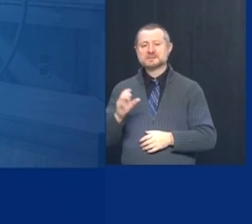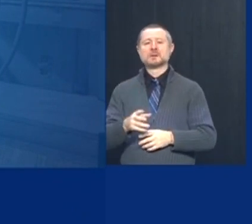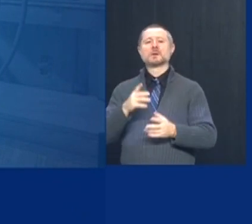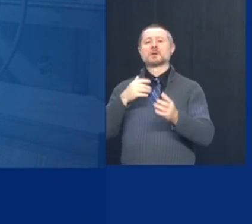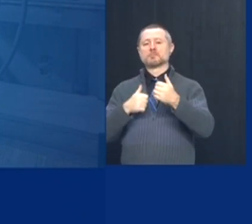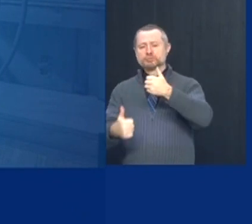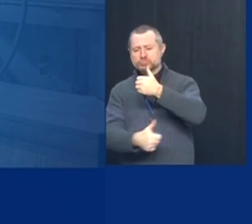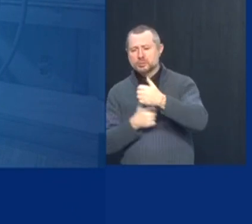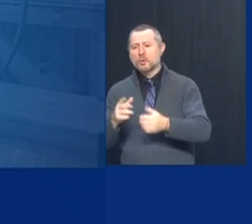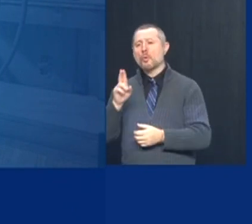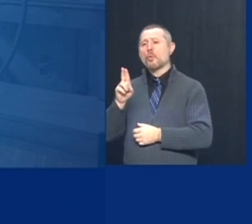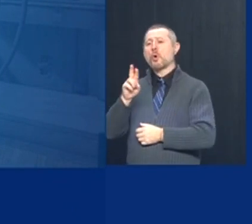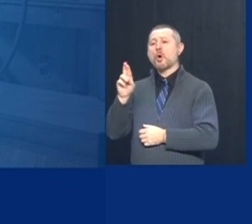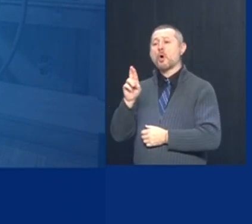MONTEFIORE, ECMC -- ERIE